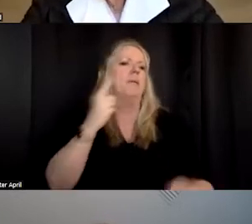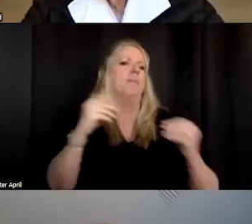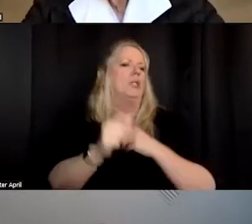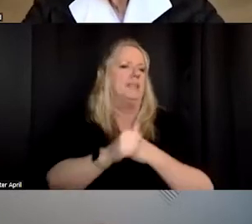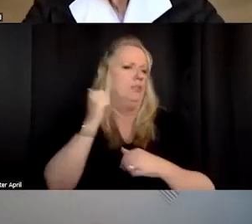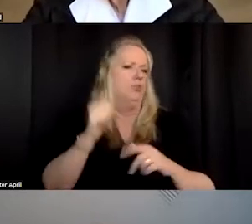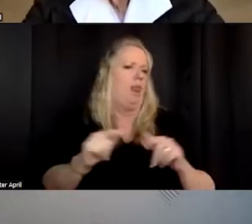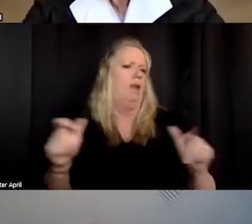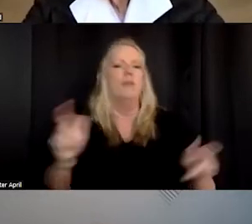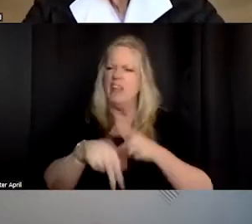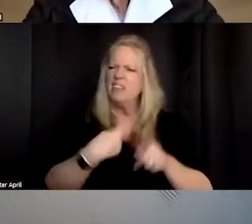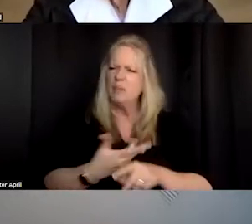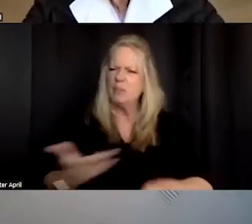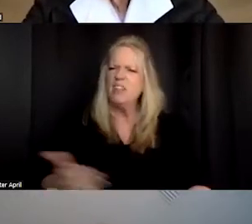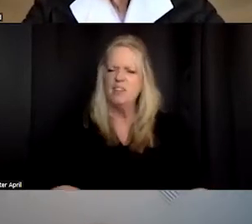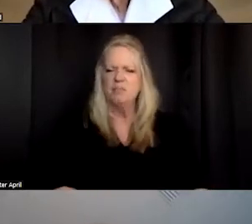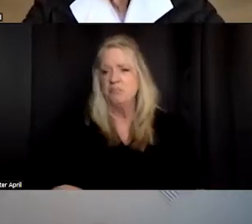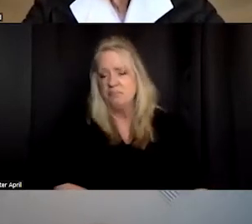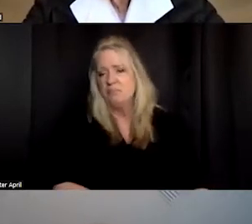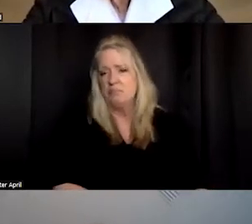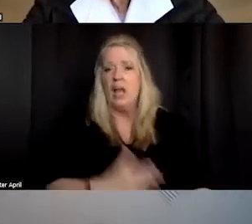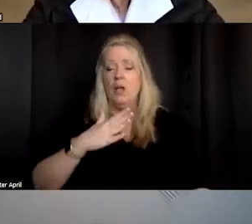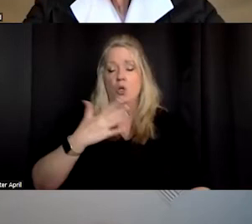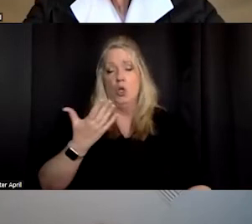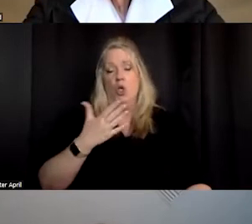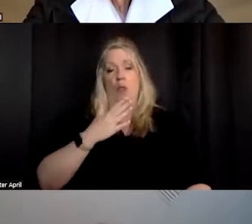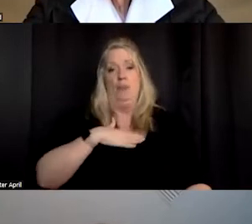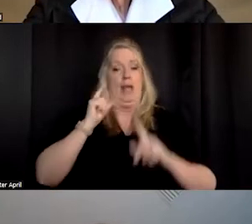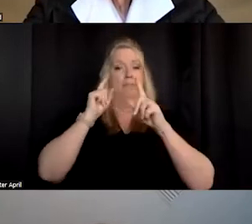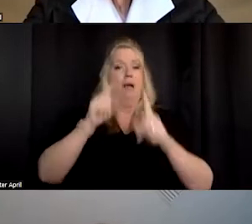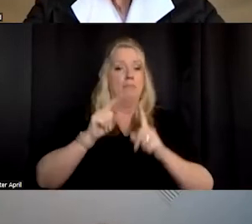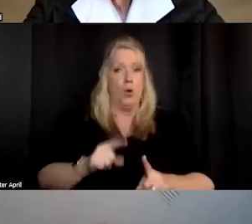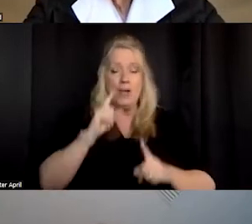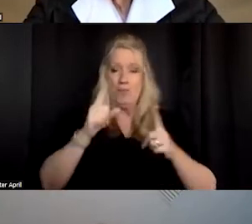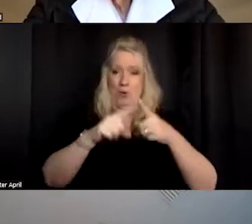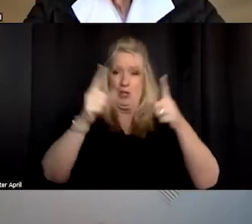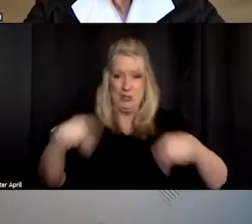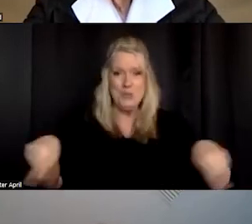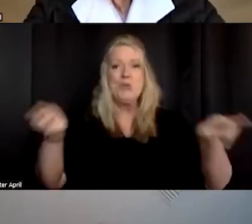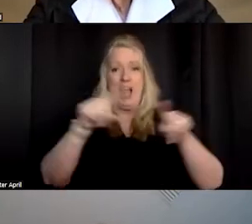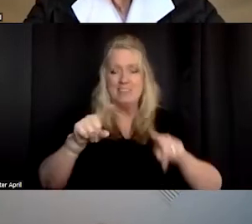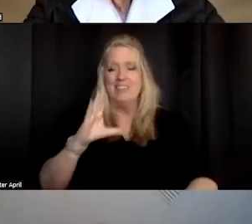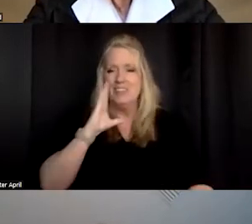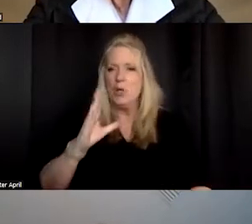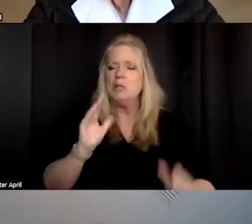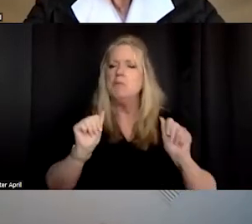THAT TYPE OF STUFF. THAT'S MY BIG TAKE HOMES FOR YOU GUYS. OF HOW YOU COULD SORT OF, GO FROM, THE,